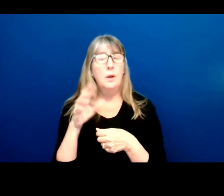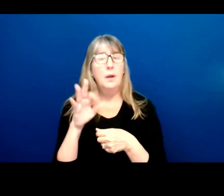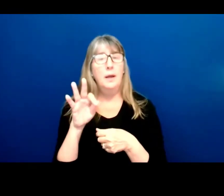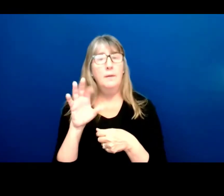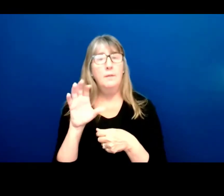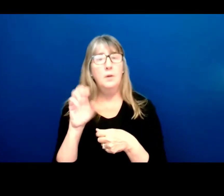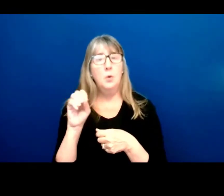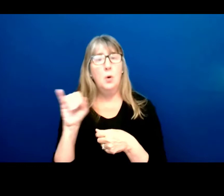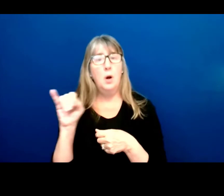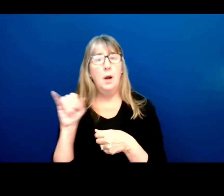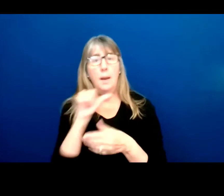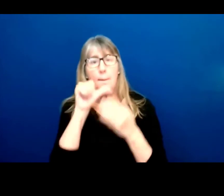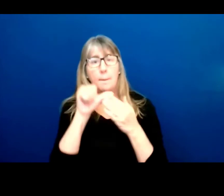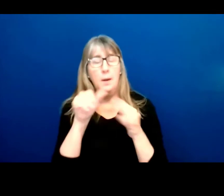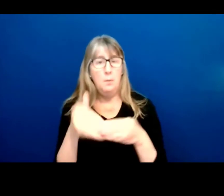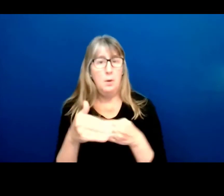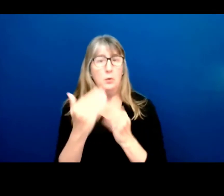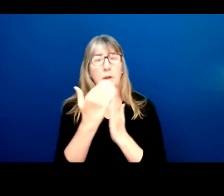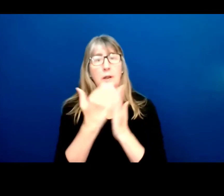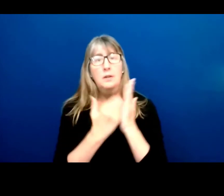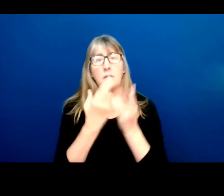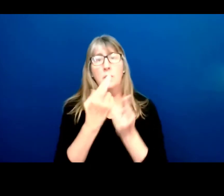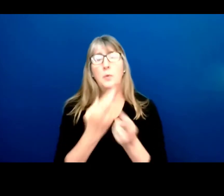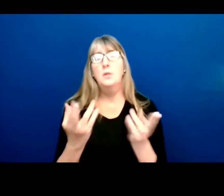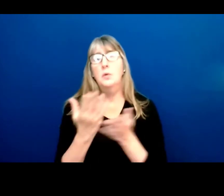which is listed in the resources section of Kathy's slides.